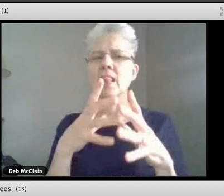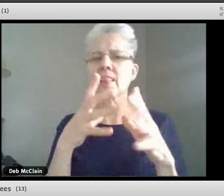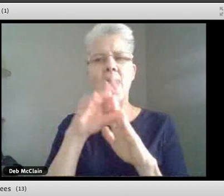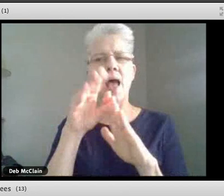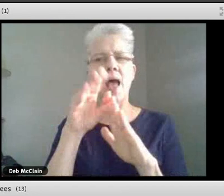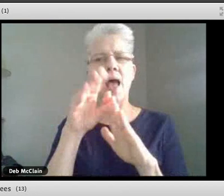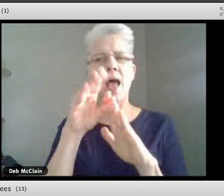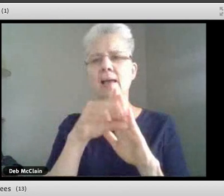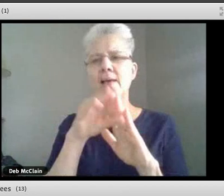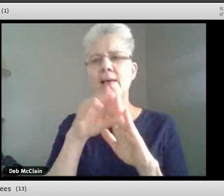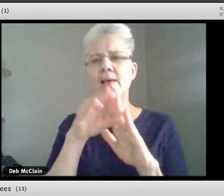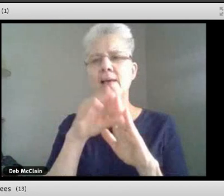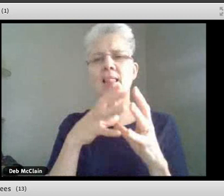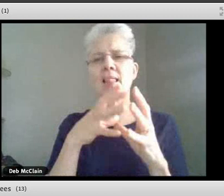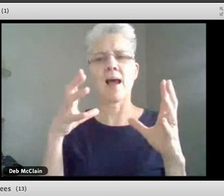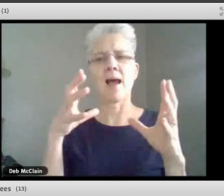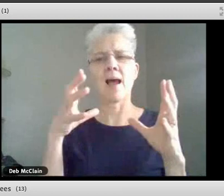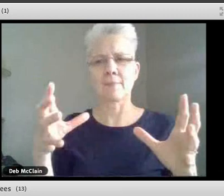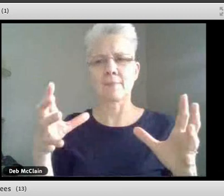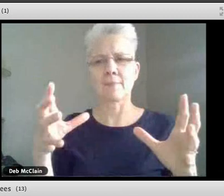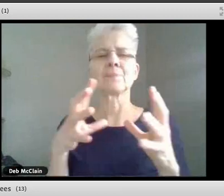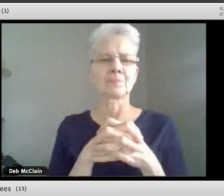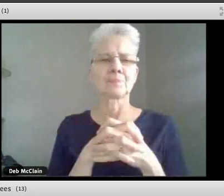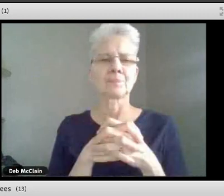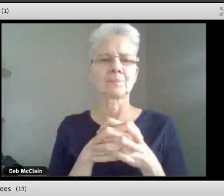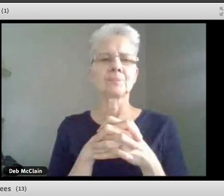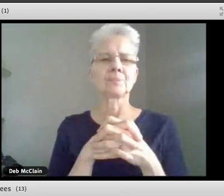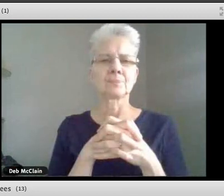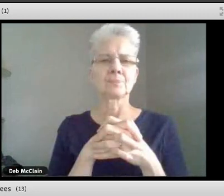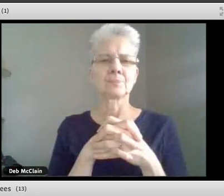and some examples, so don't get dizzy here.